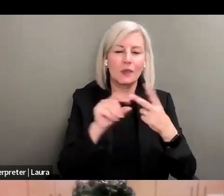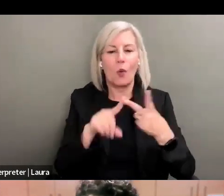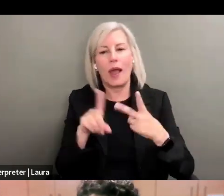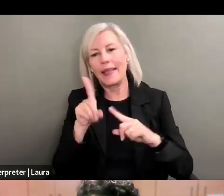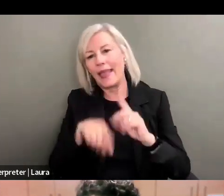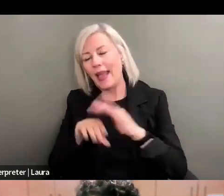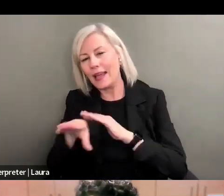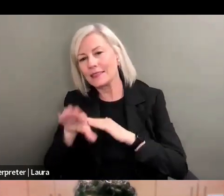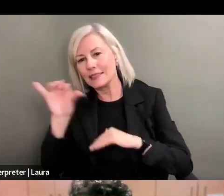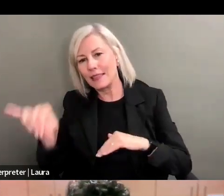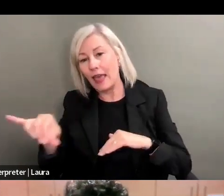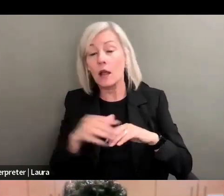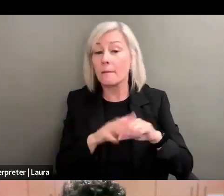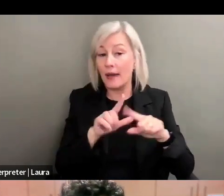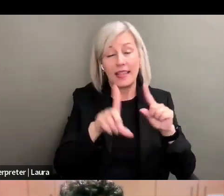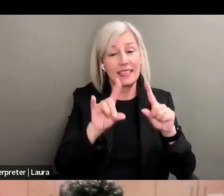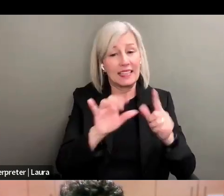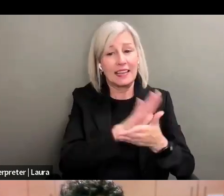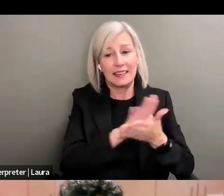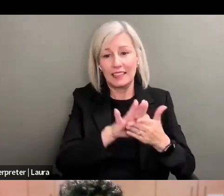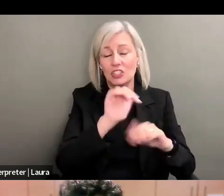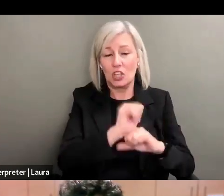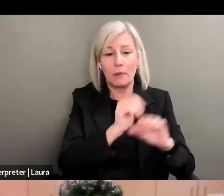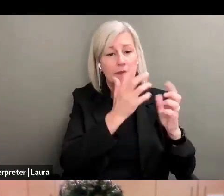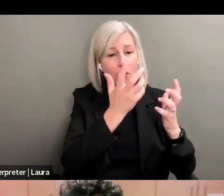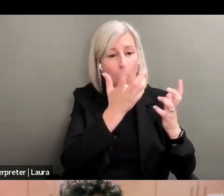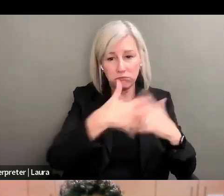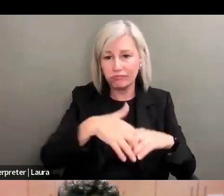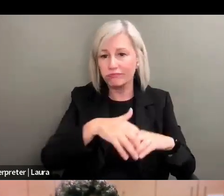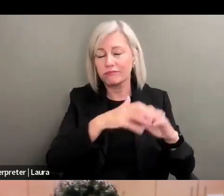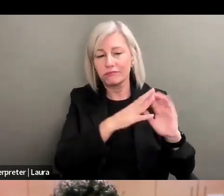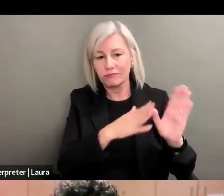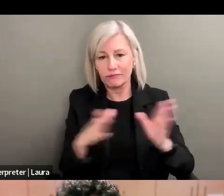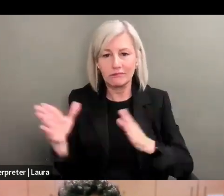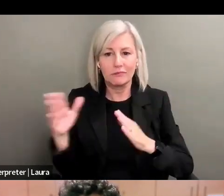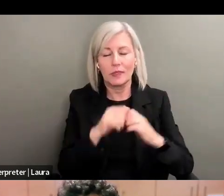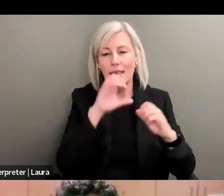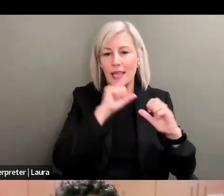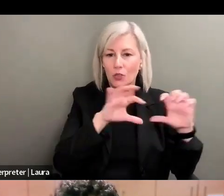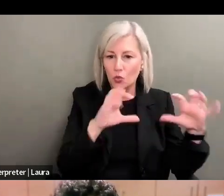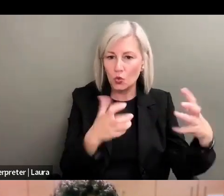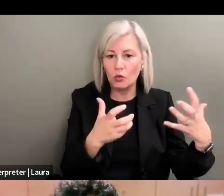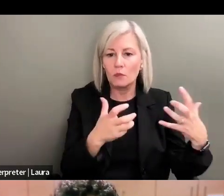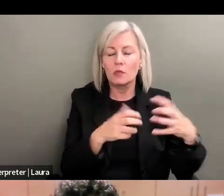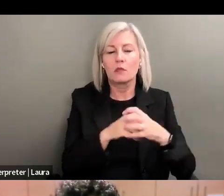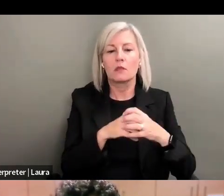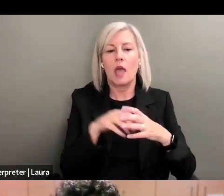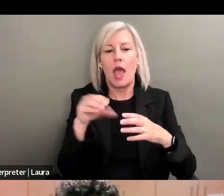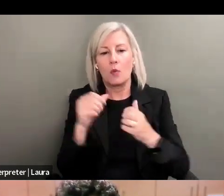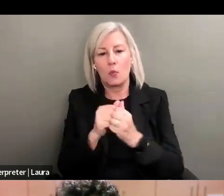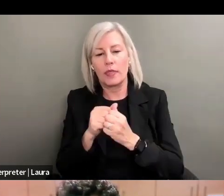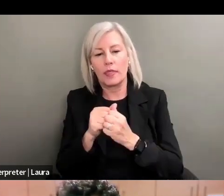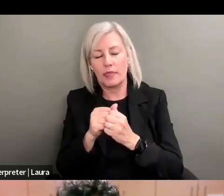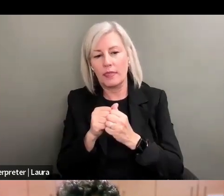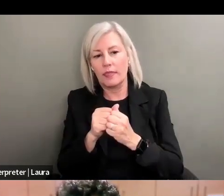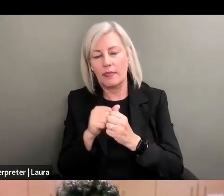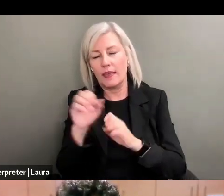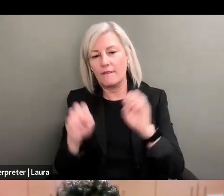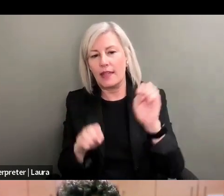But they've done a really nice job at organizing already for us with the age groups and with the evaluations even in different languages.